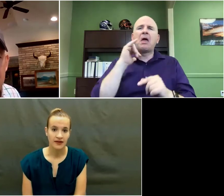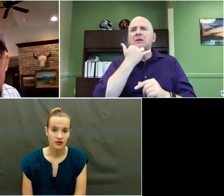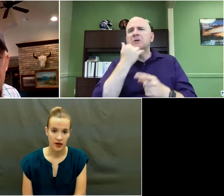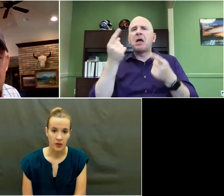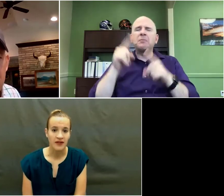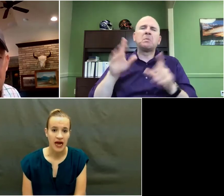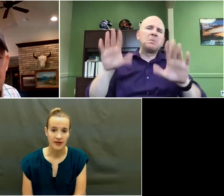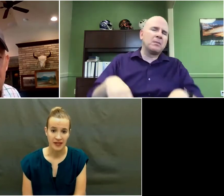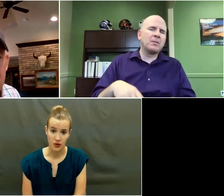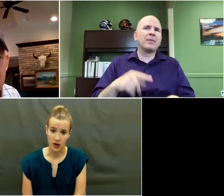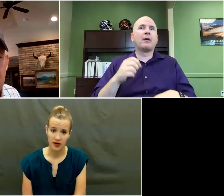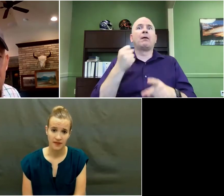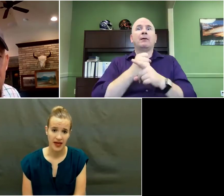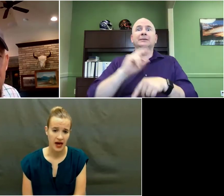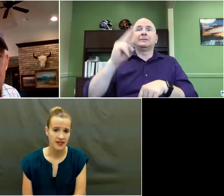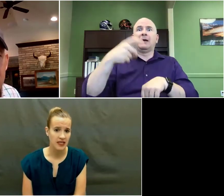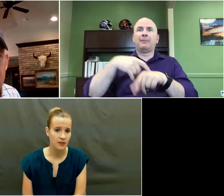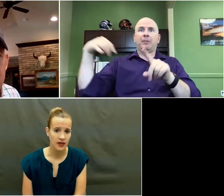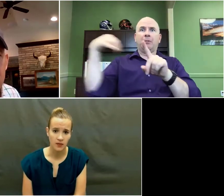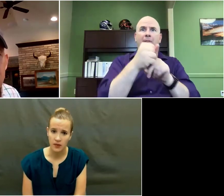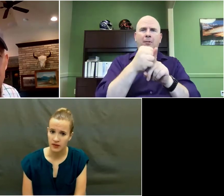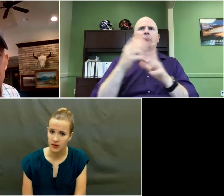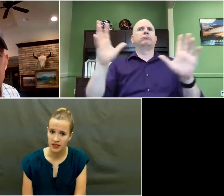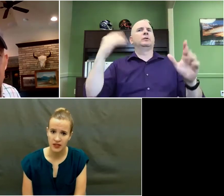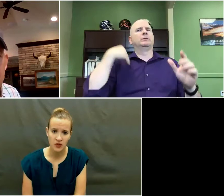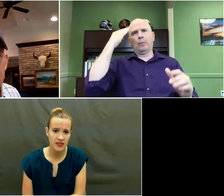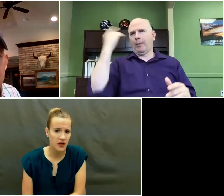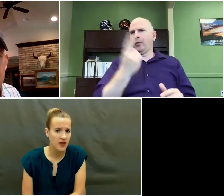struck one of the towers in New York. And honestly, we we looked at the news, and we thought